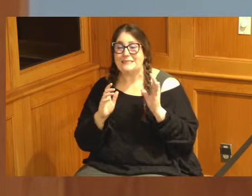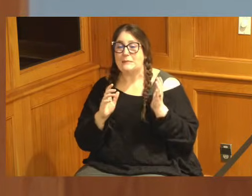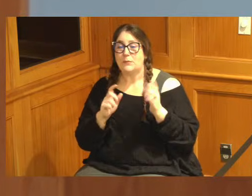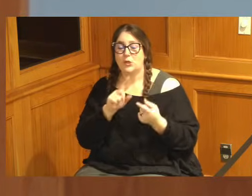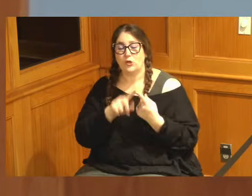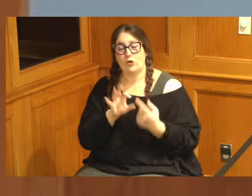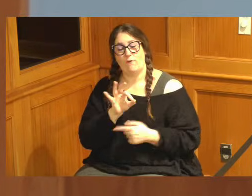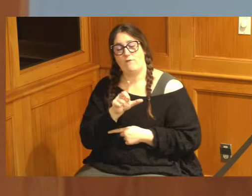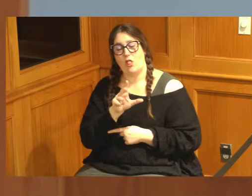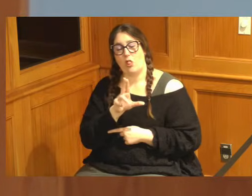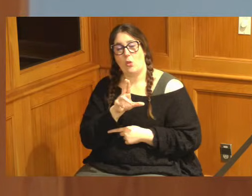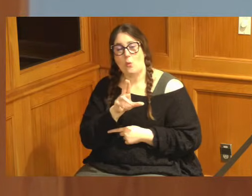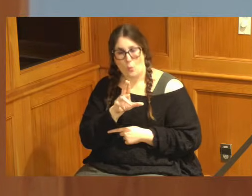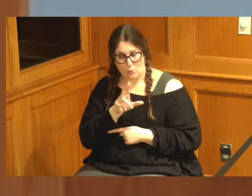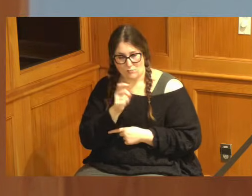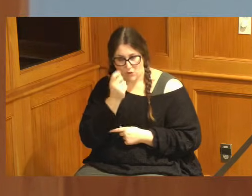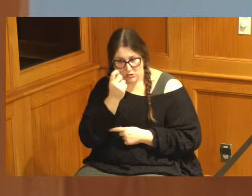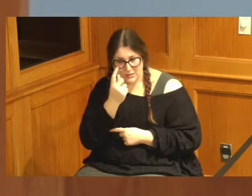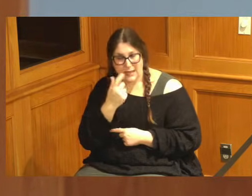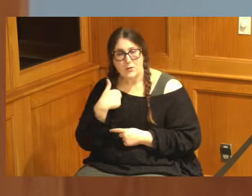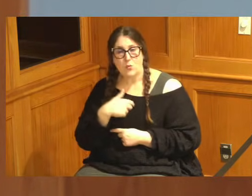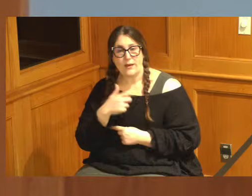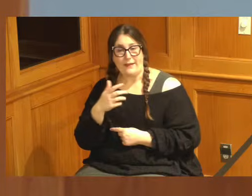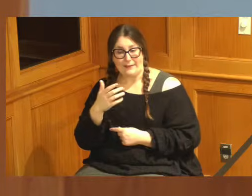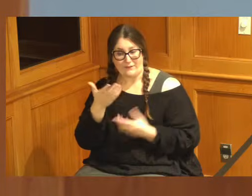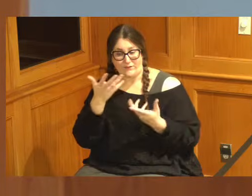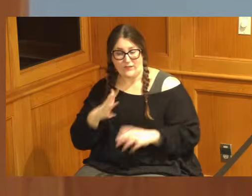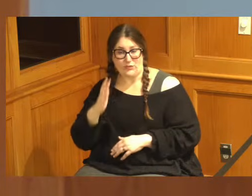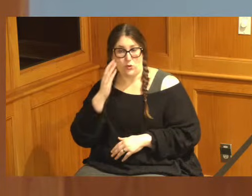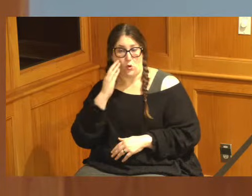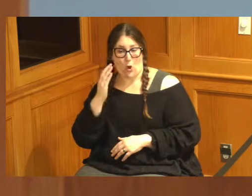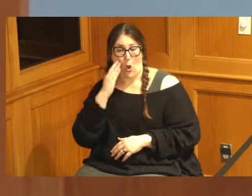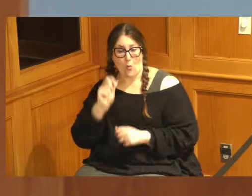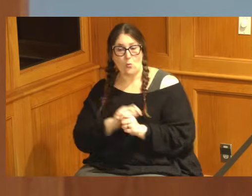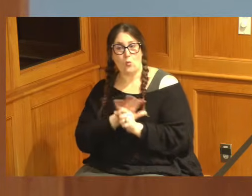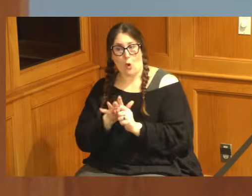the hospital because of influenza we actually know that they have in this case Covid if they get the